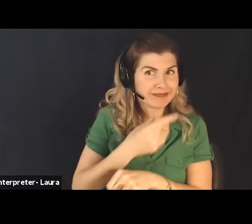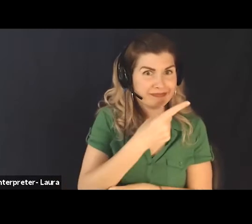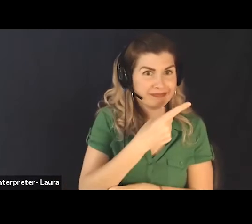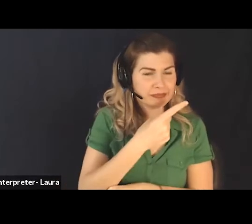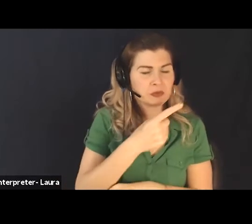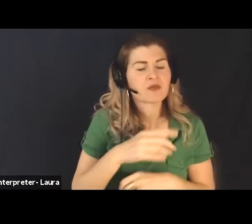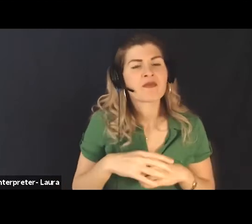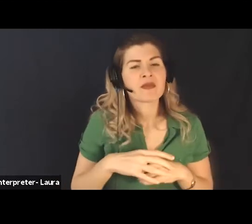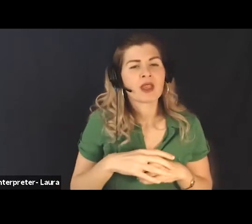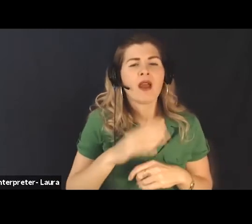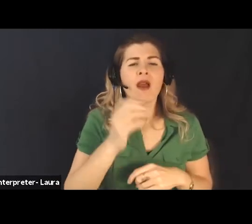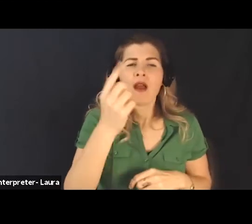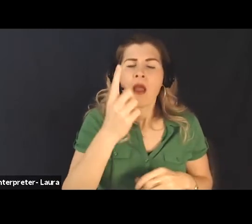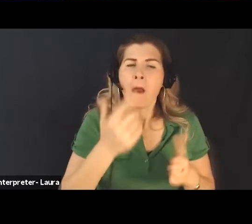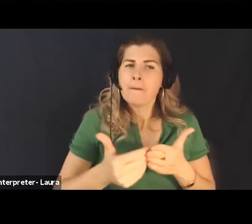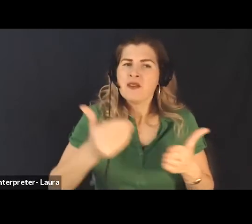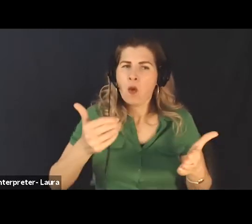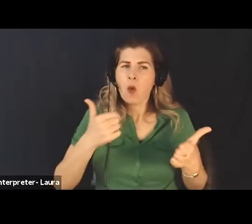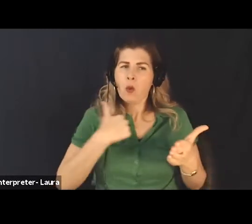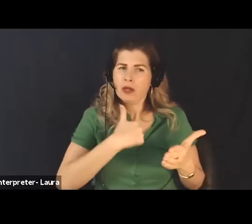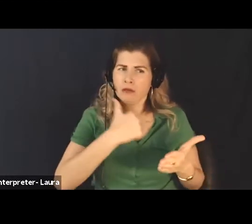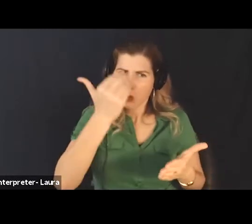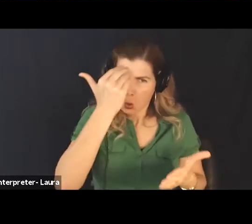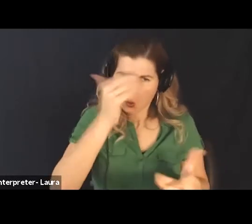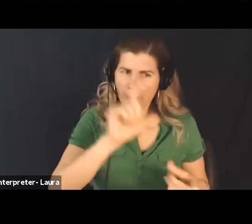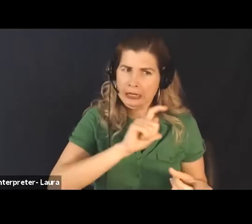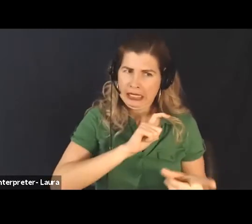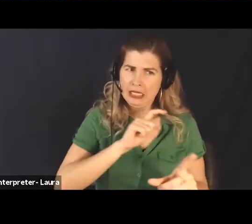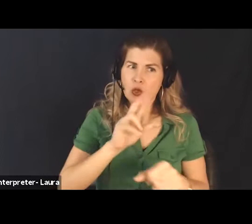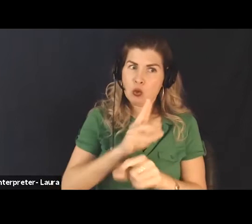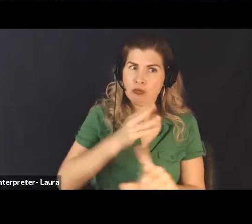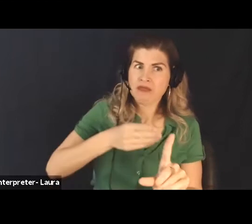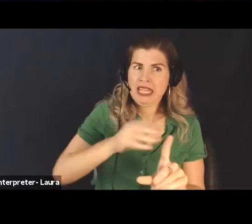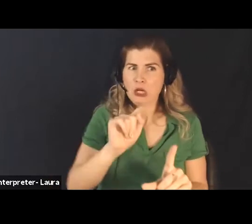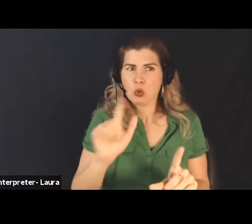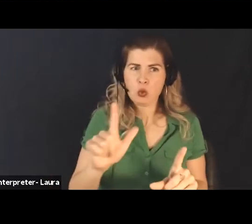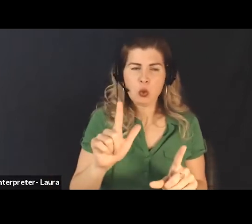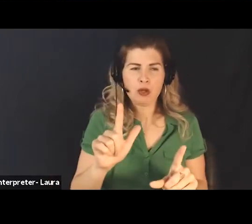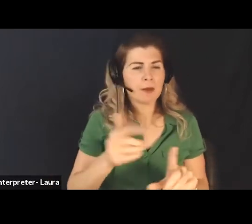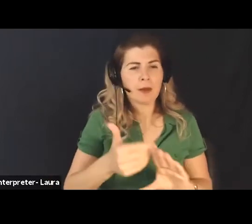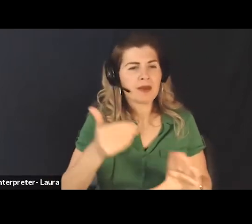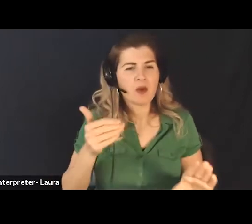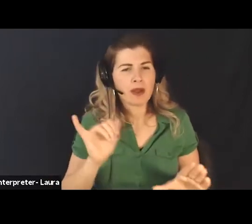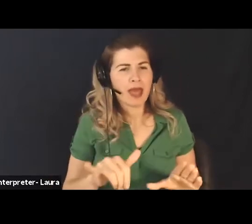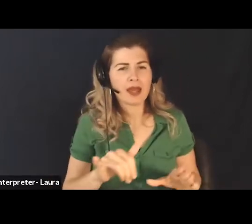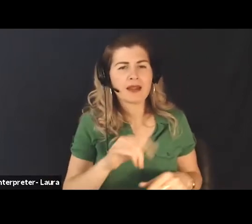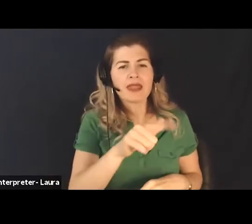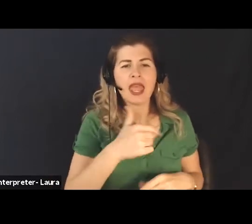was exclusively a tool for police, the community organizing was well underway. The formation of the trust coalition was well underway.